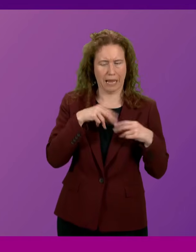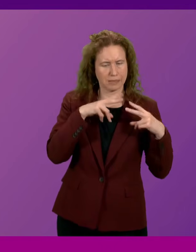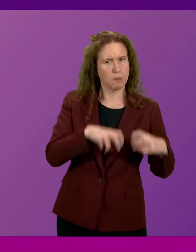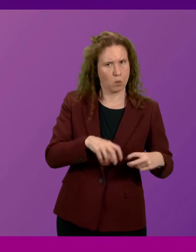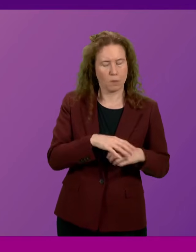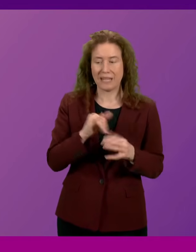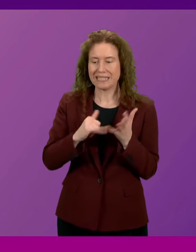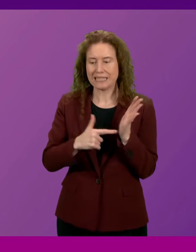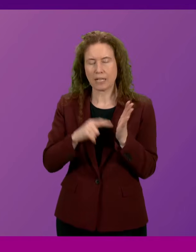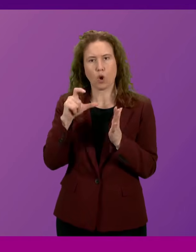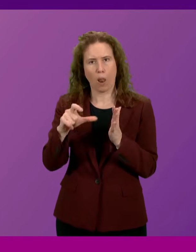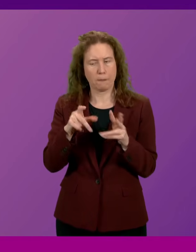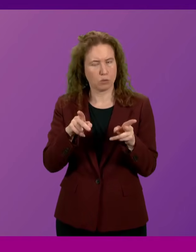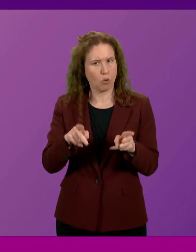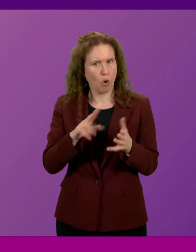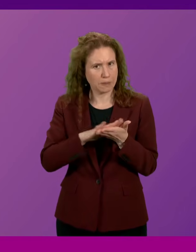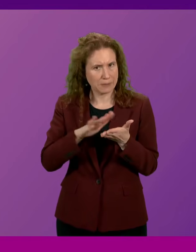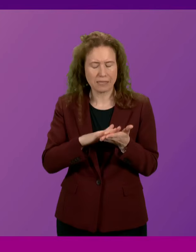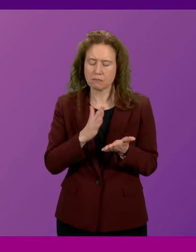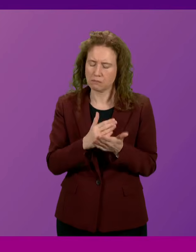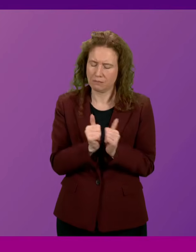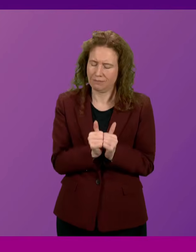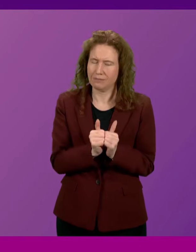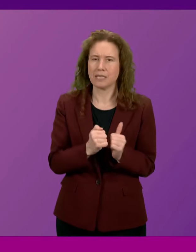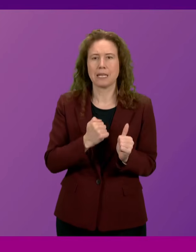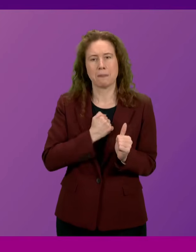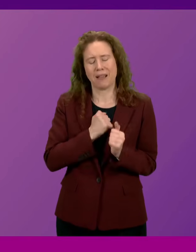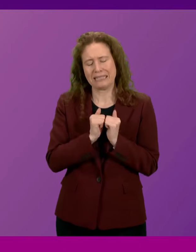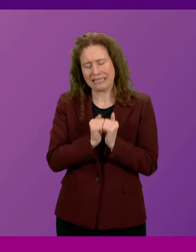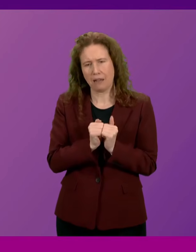St Columba’s hospice is particularly precious to me because my dear and beloved late mother